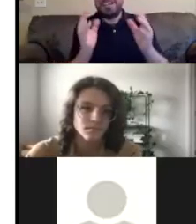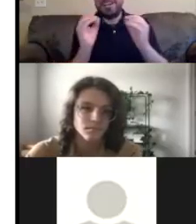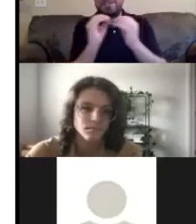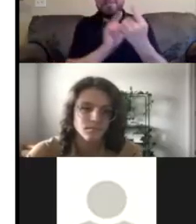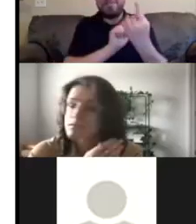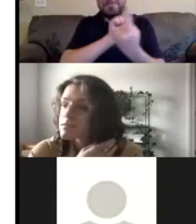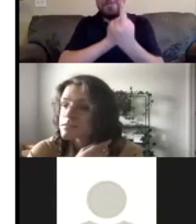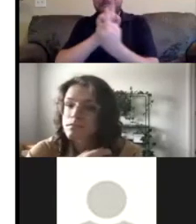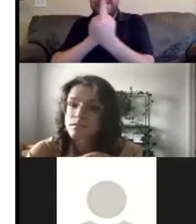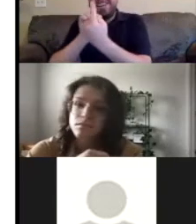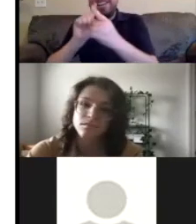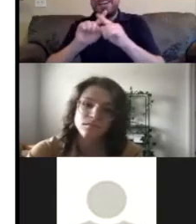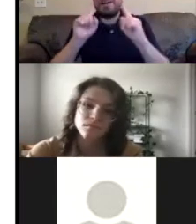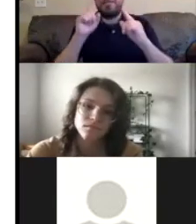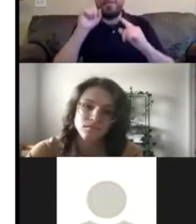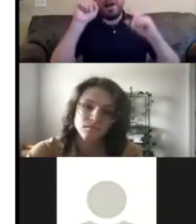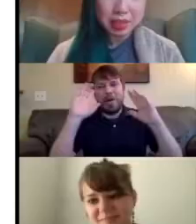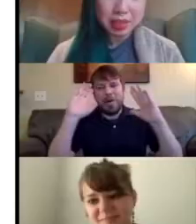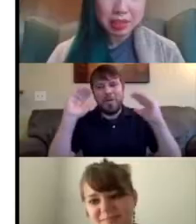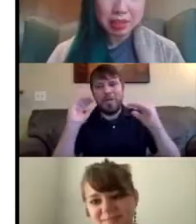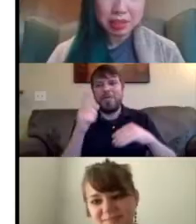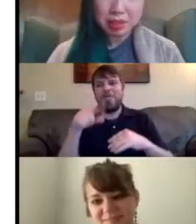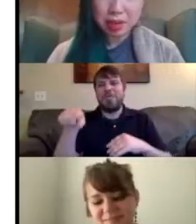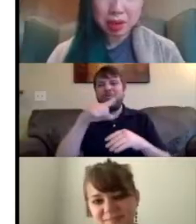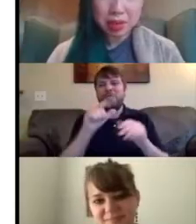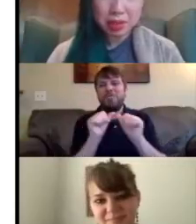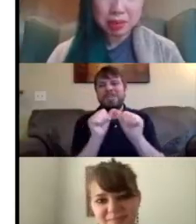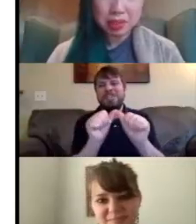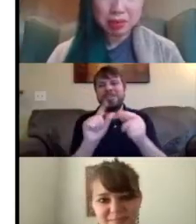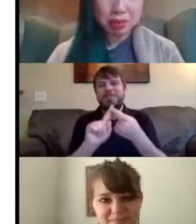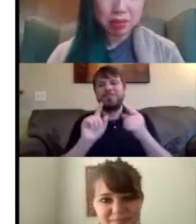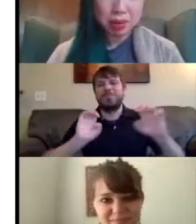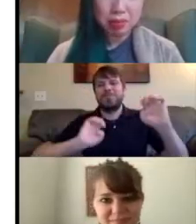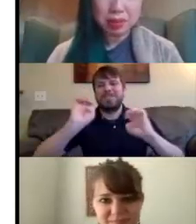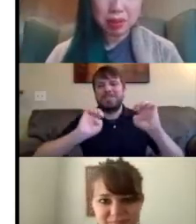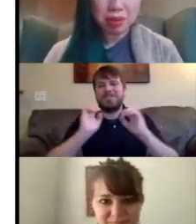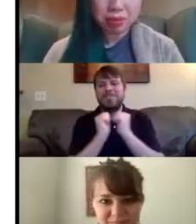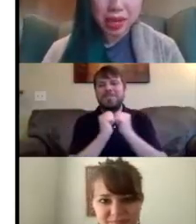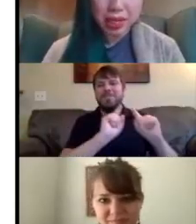but I hope that you all continue to experiment with these different forms in your own writing.